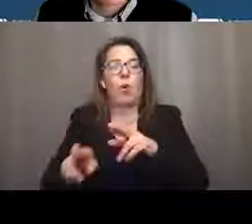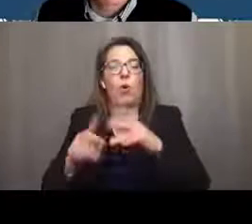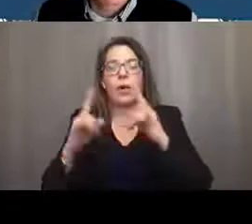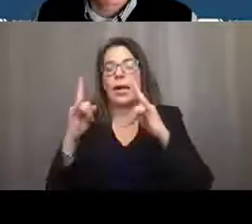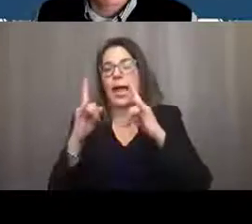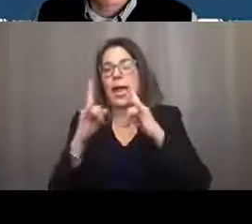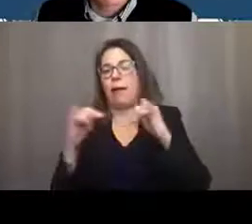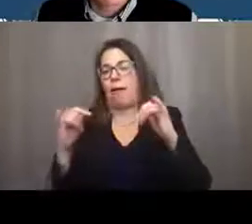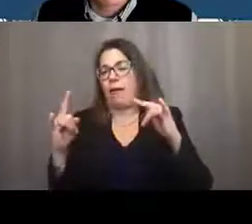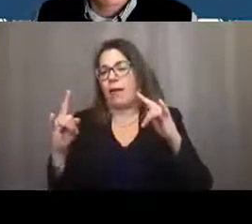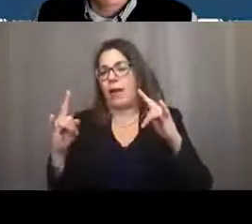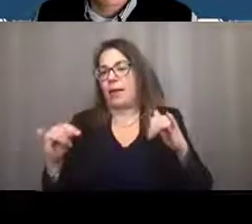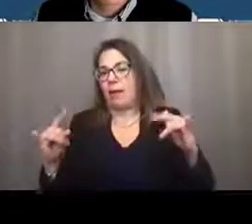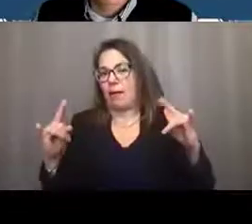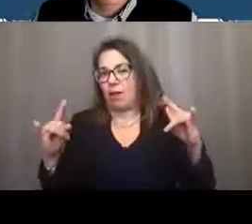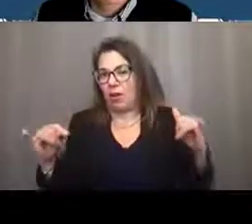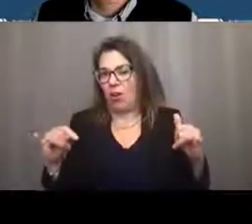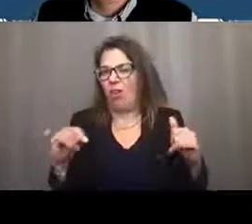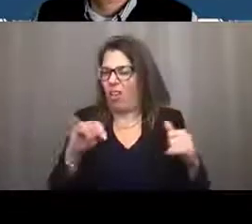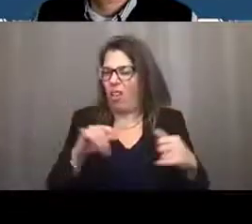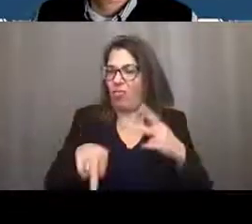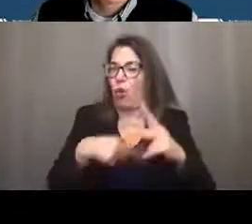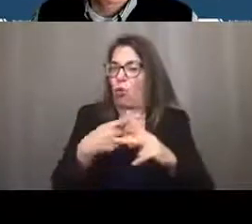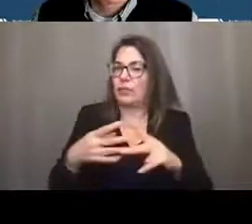So those are those types of costs, compliance costs.